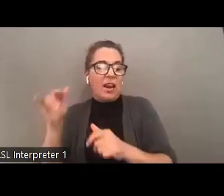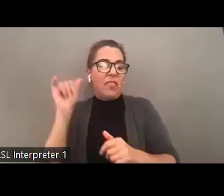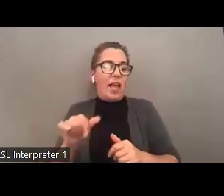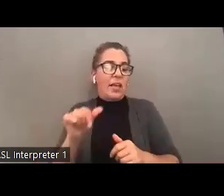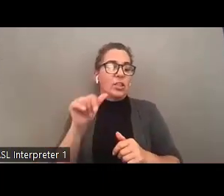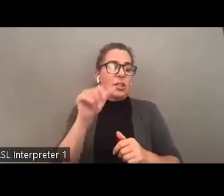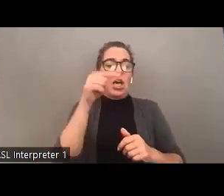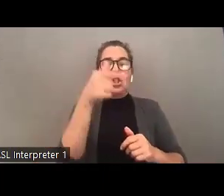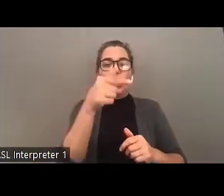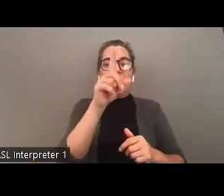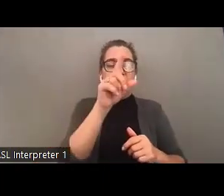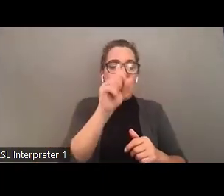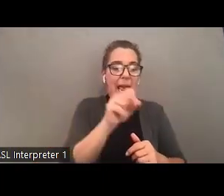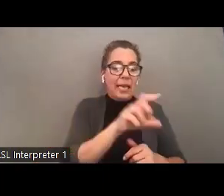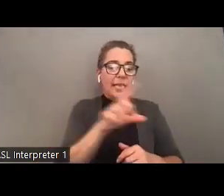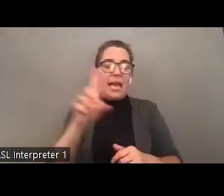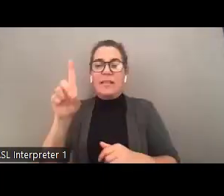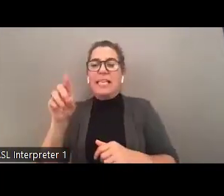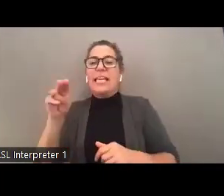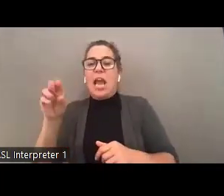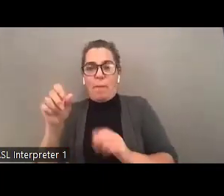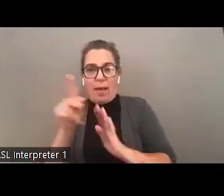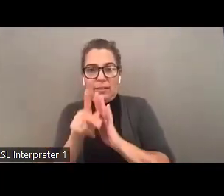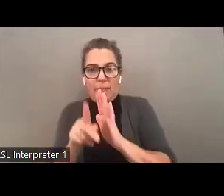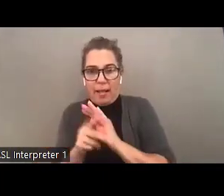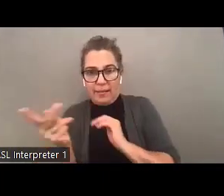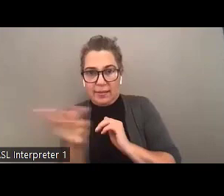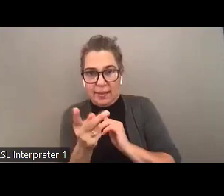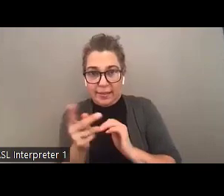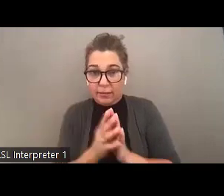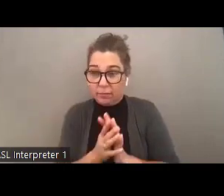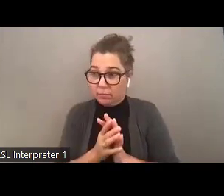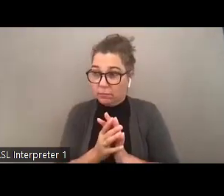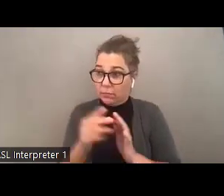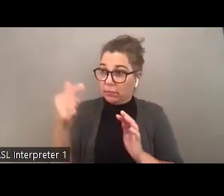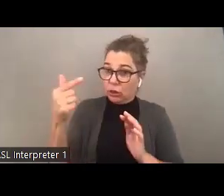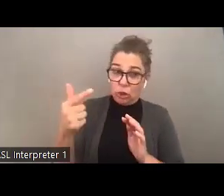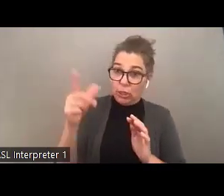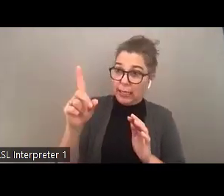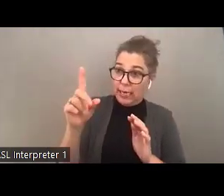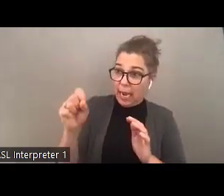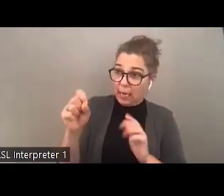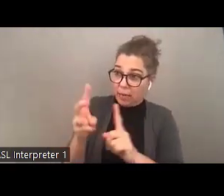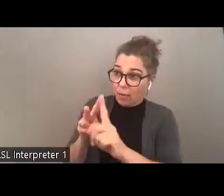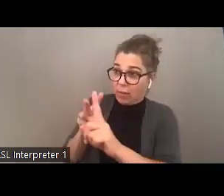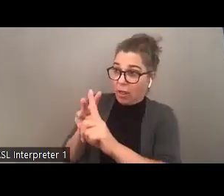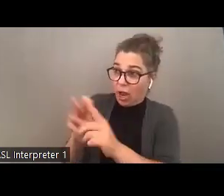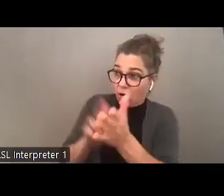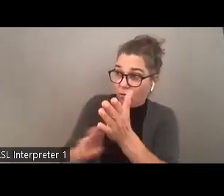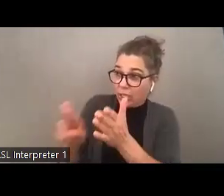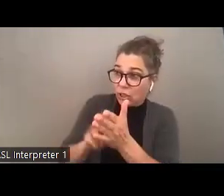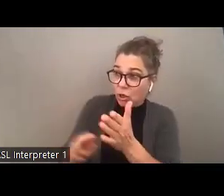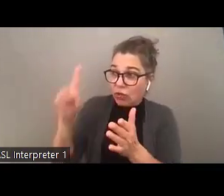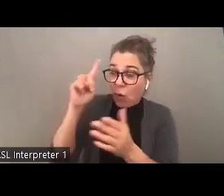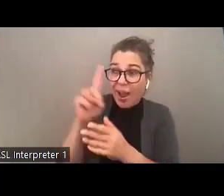Elyse Sullivan: Thanks, Julia. And will the GDS policy continue to apply to research that is also subject to the DMS policy?